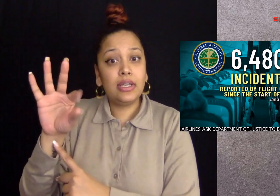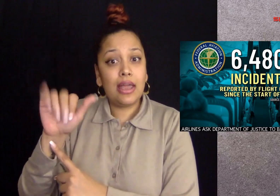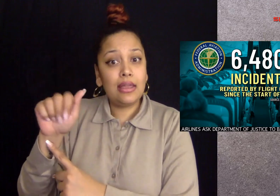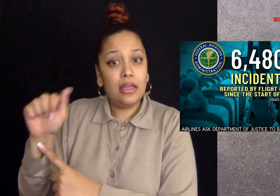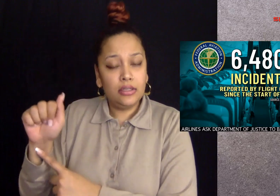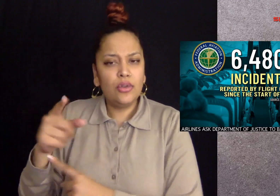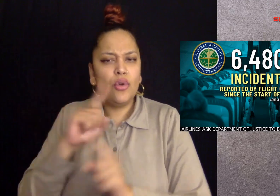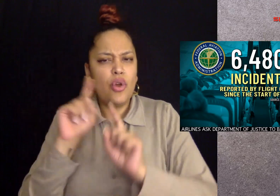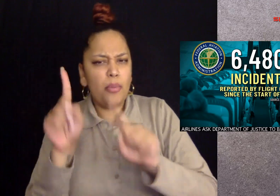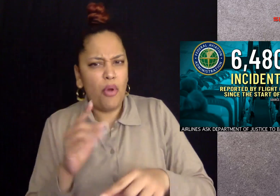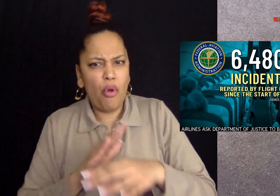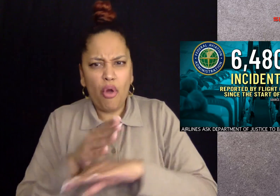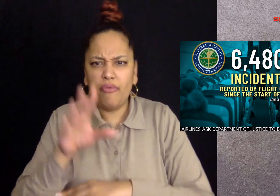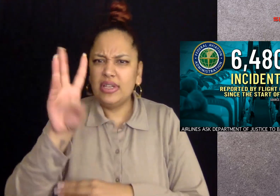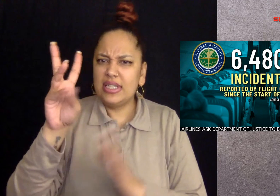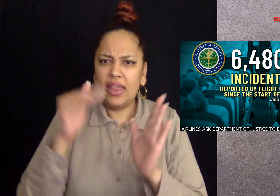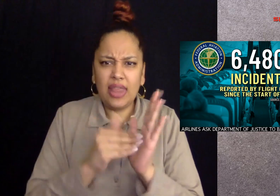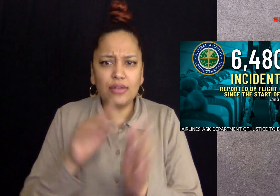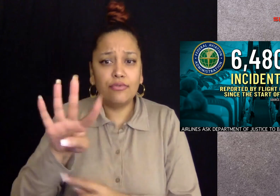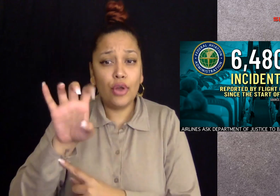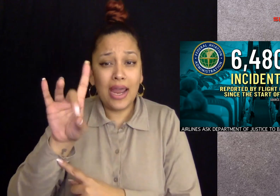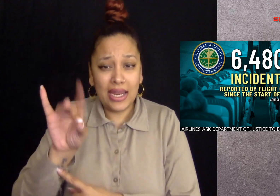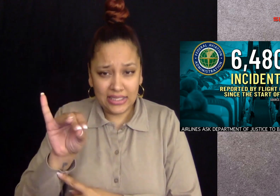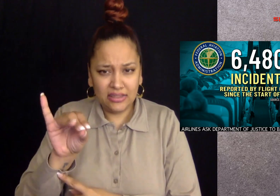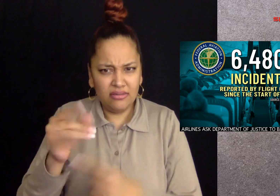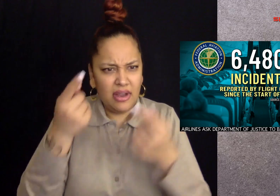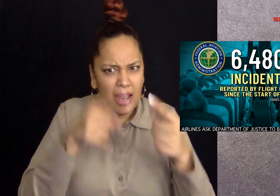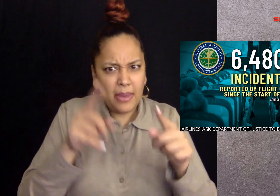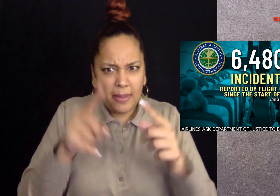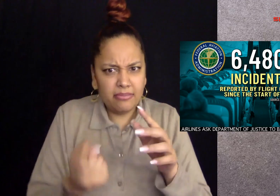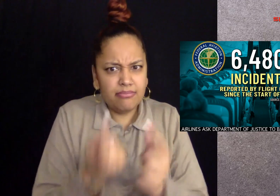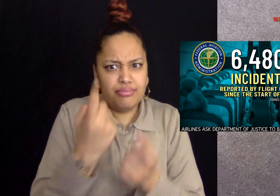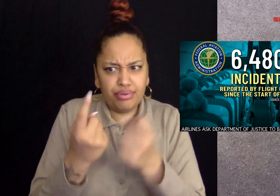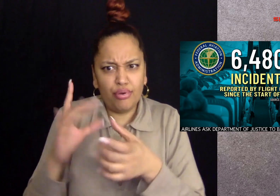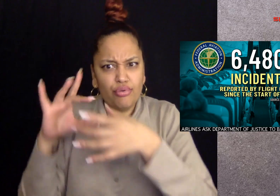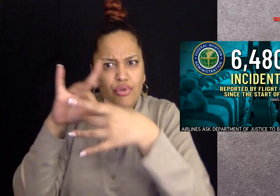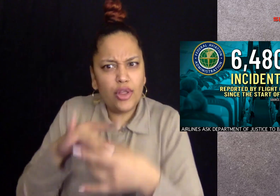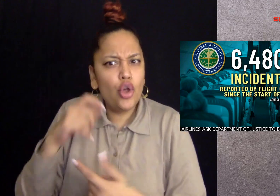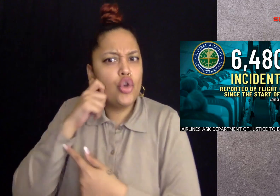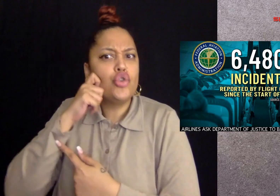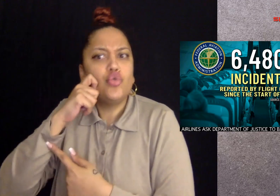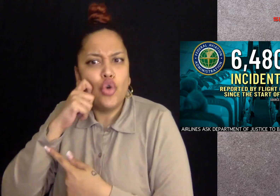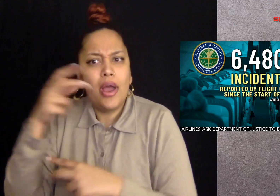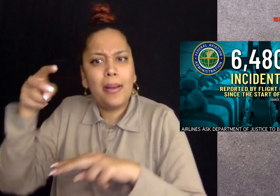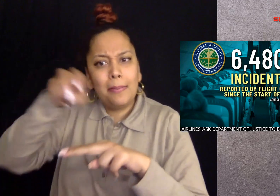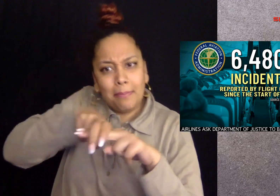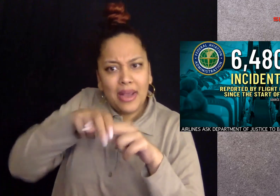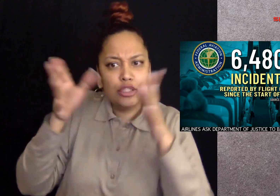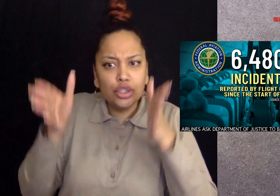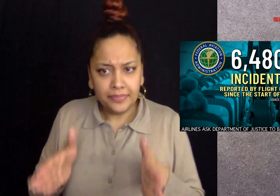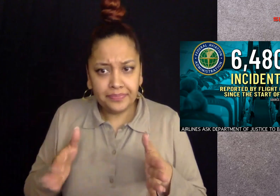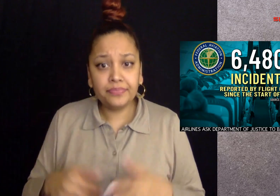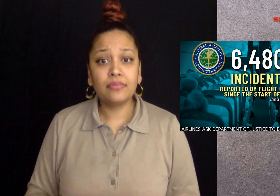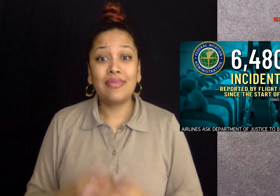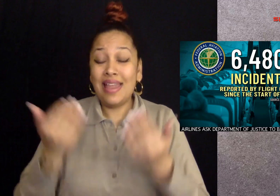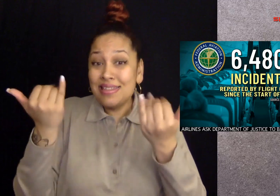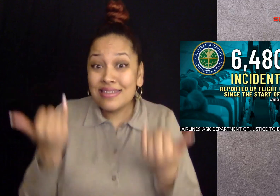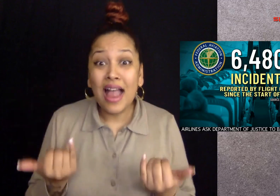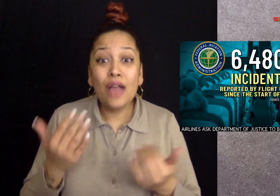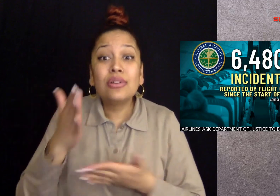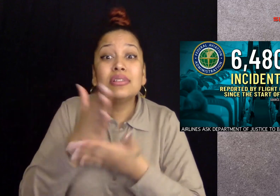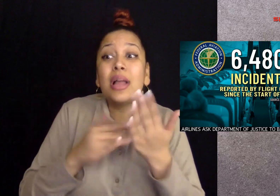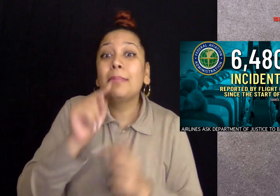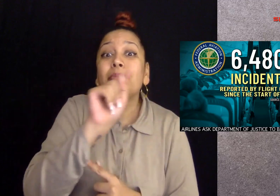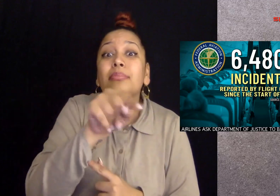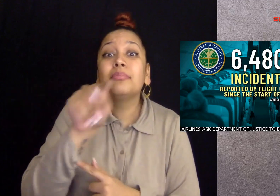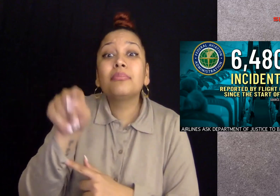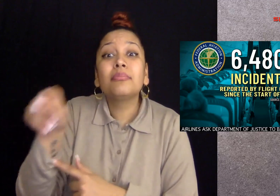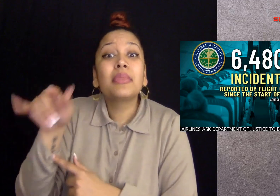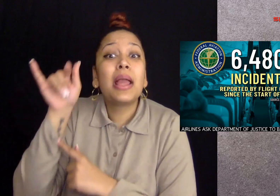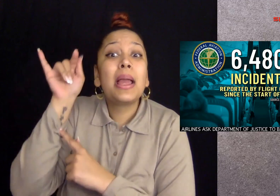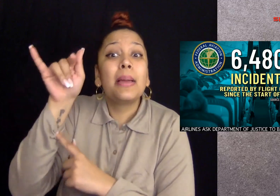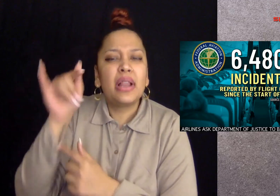since the start of last year the Federal Aviation Administration FAA has reported 6480 incidents